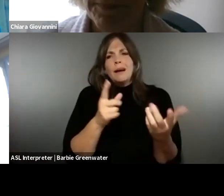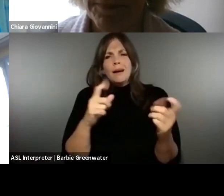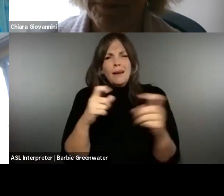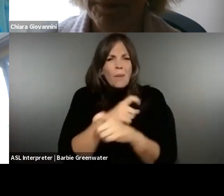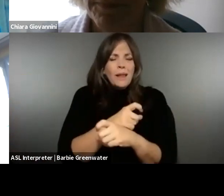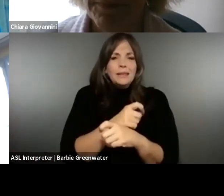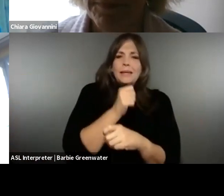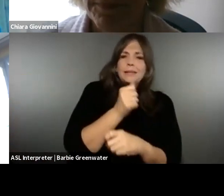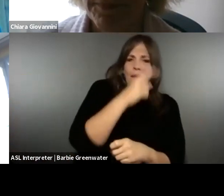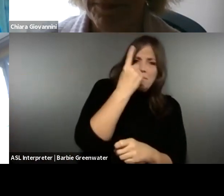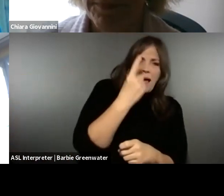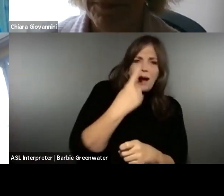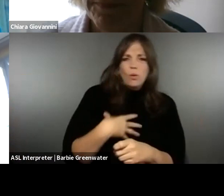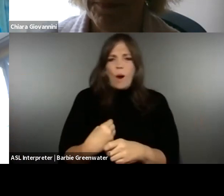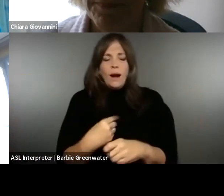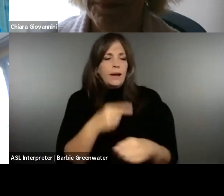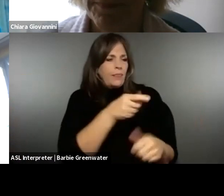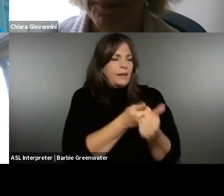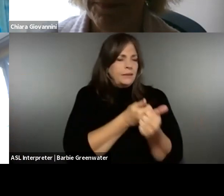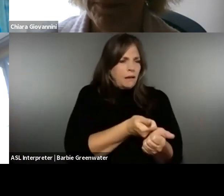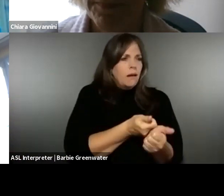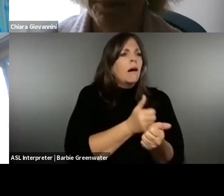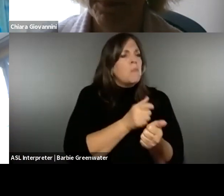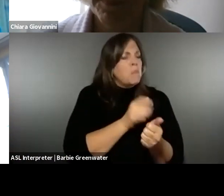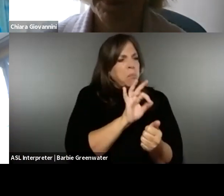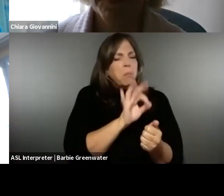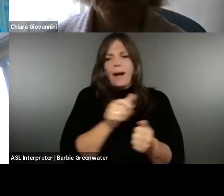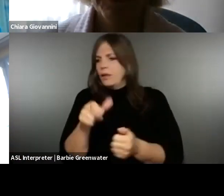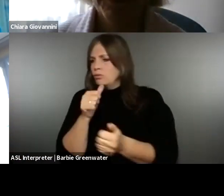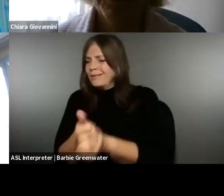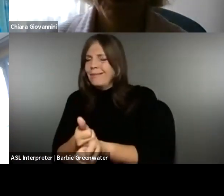many, it is quite a complex